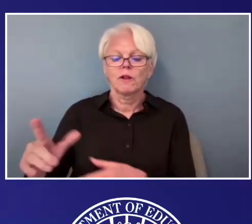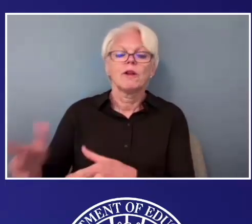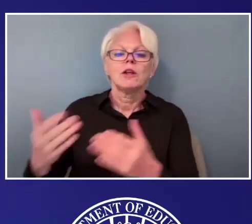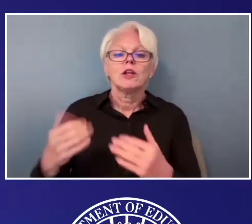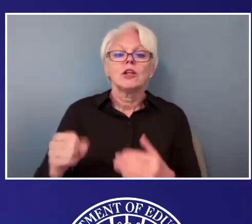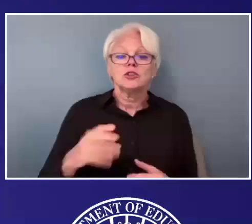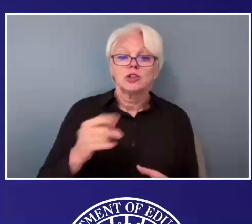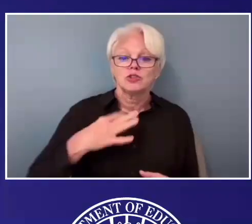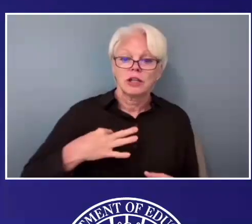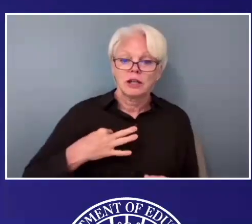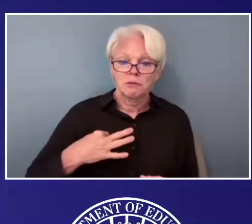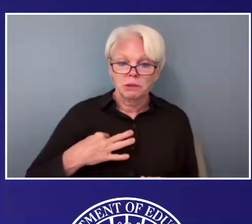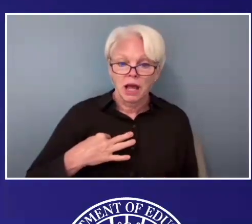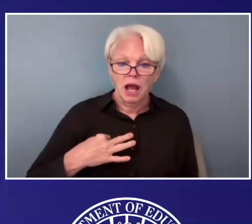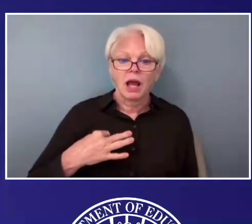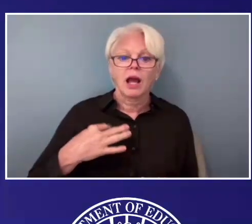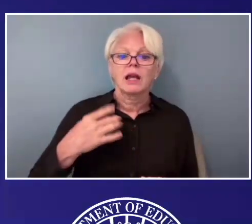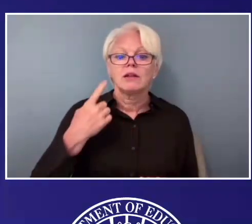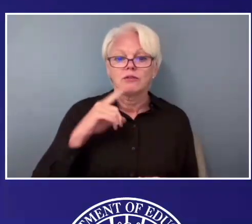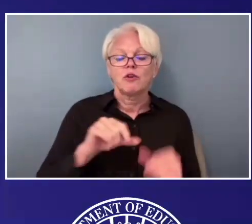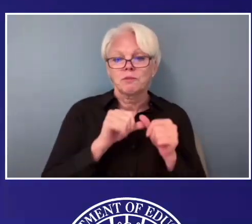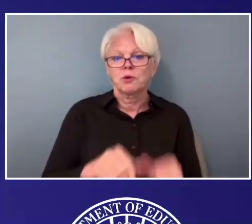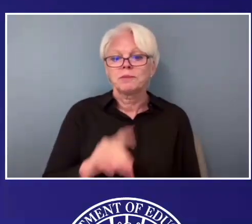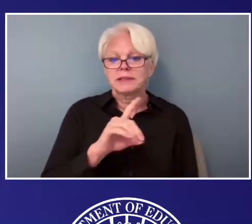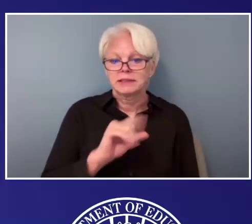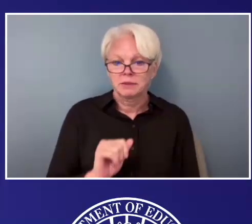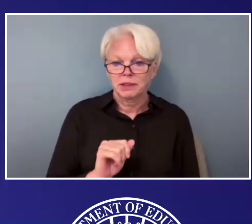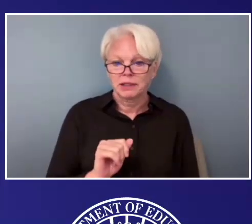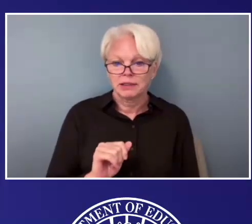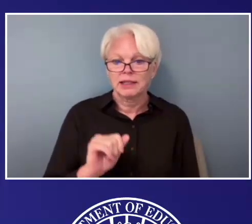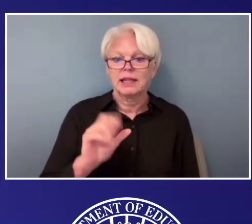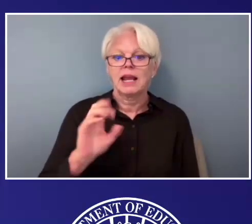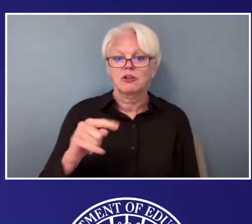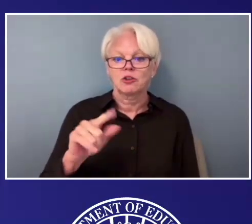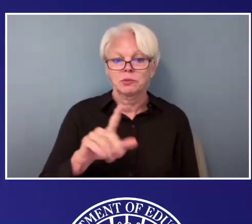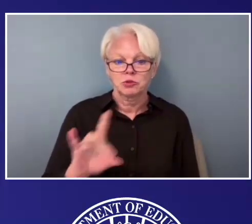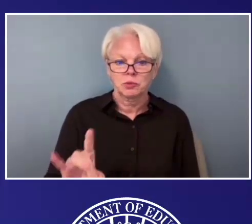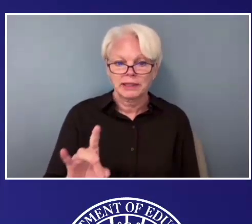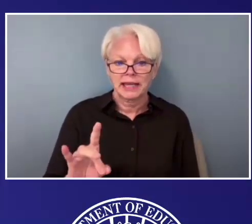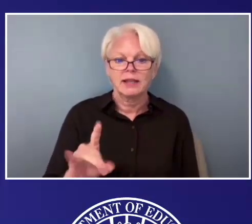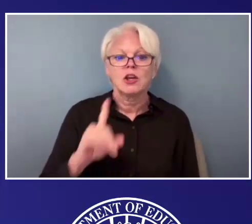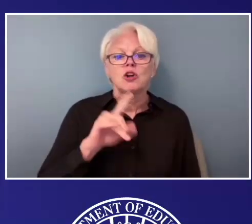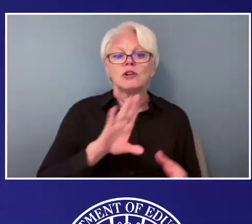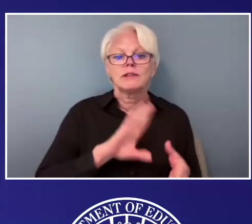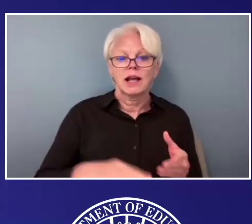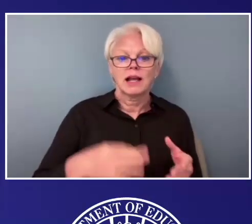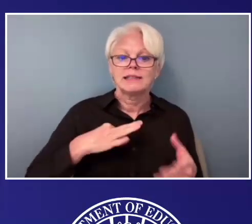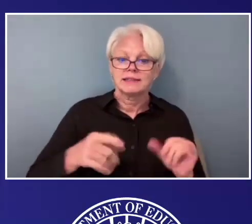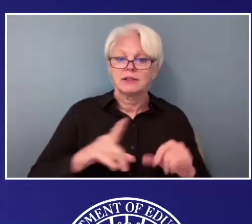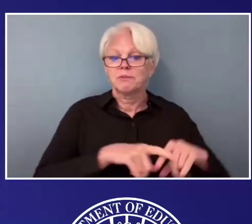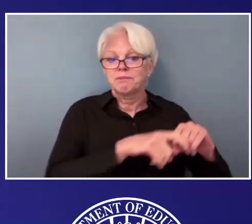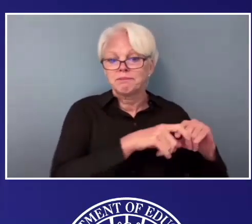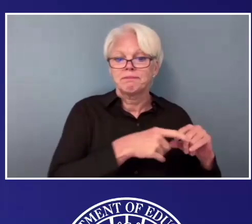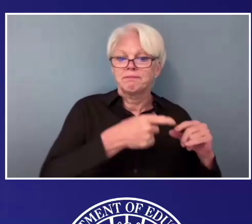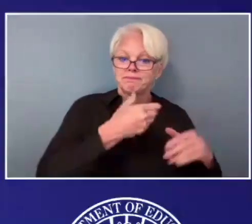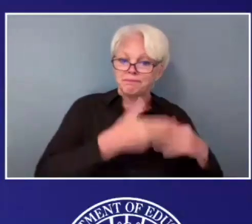due to an internal servicer processing issue. What kind of forbearance is she on, and will it count towards the limit? Cancer deferment.